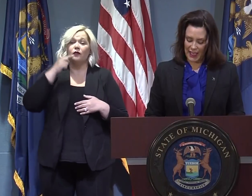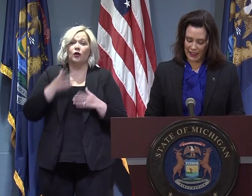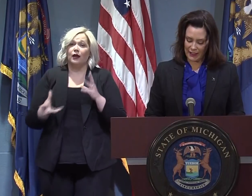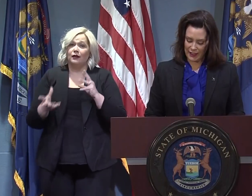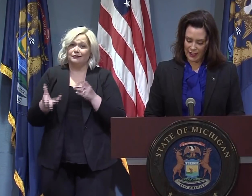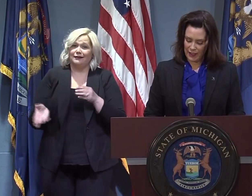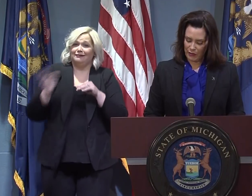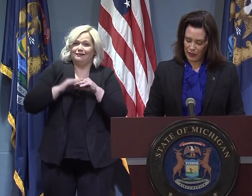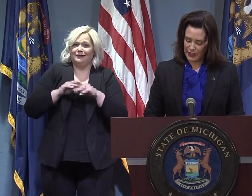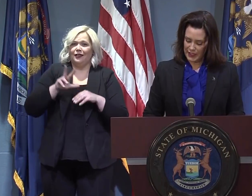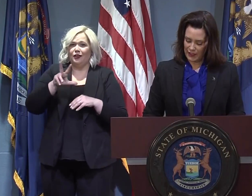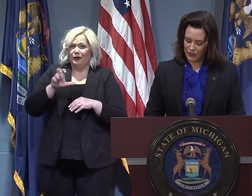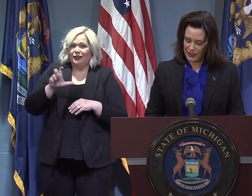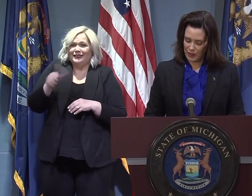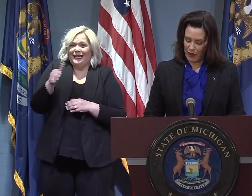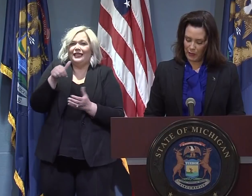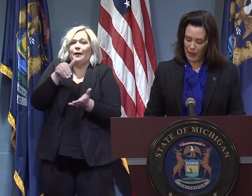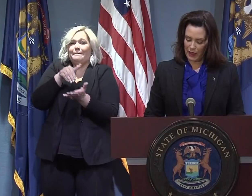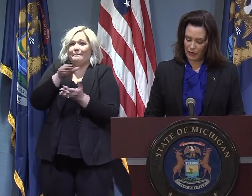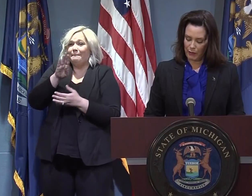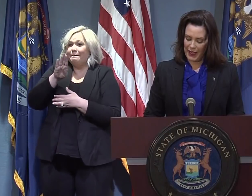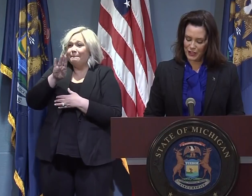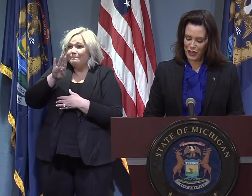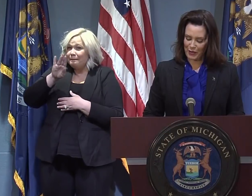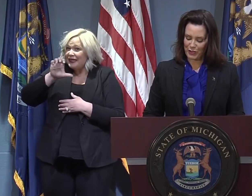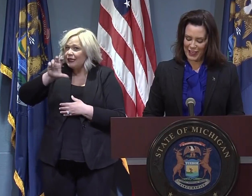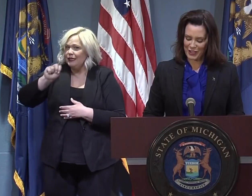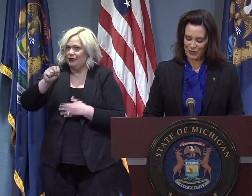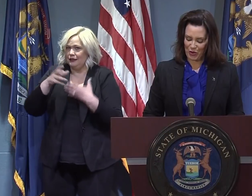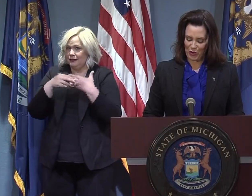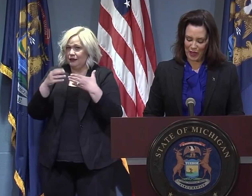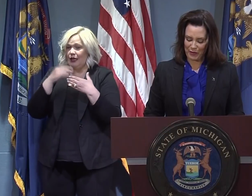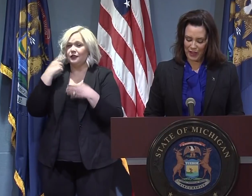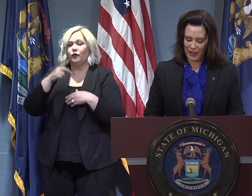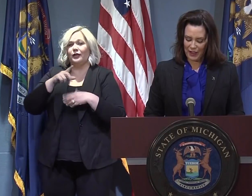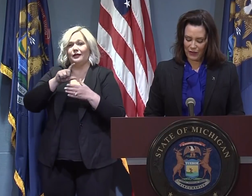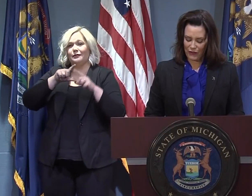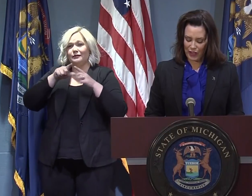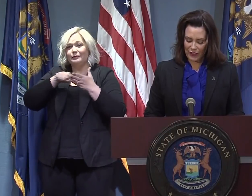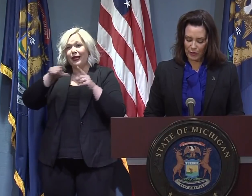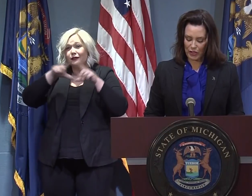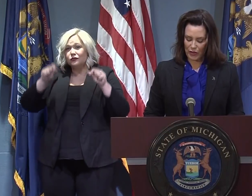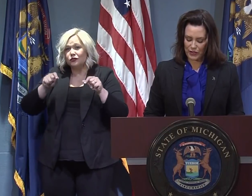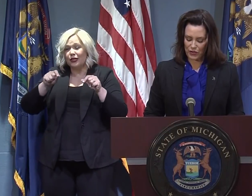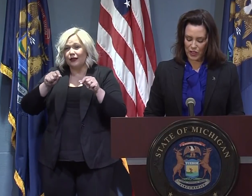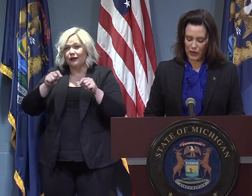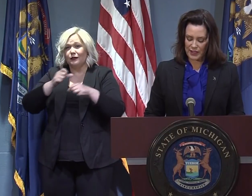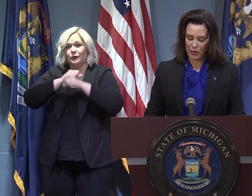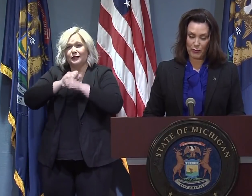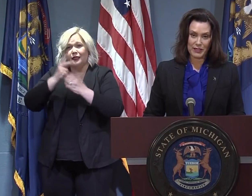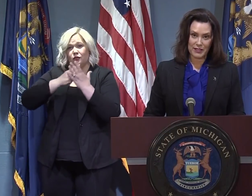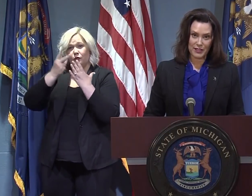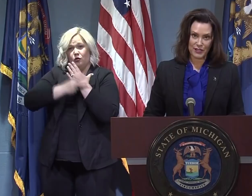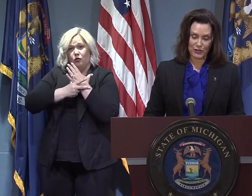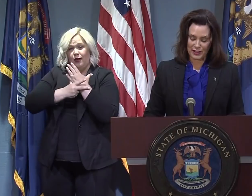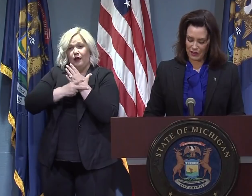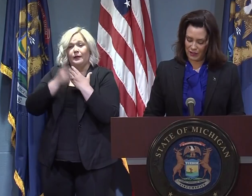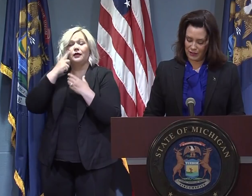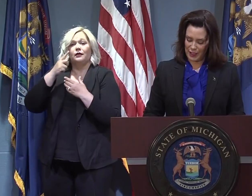MICHIGAN AND THE CERTIFIED PUBLIC ACCOUNTANTS BUSINESSES CAN APPLY FOR AN ADDITIONA WILL